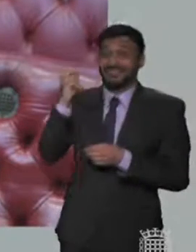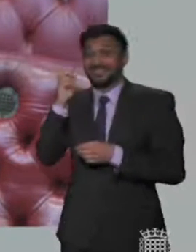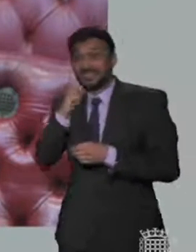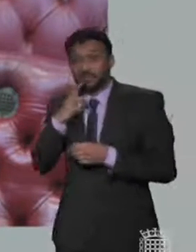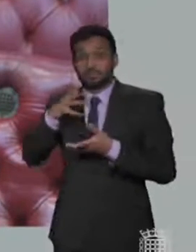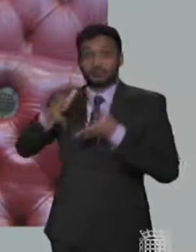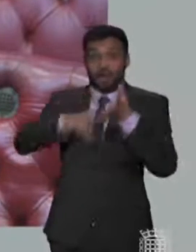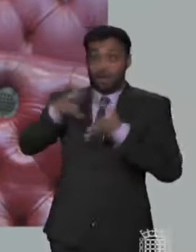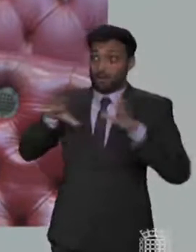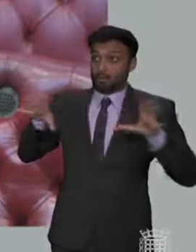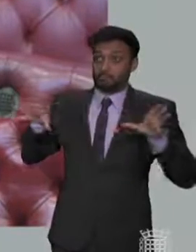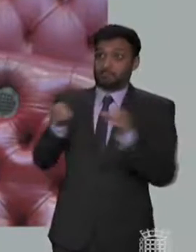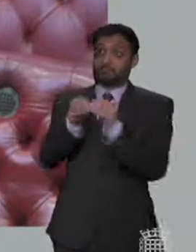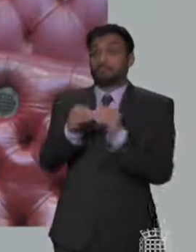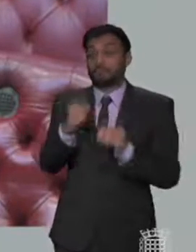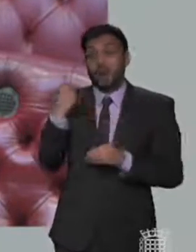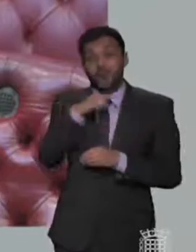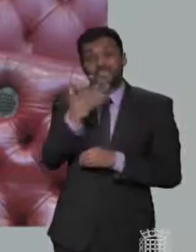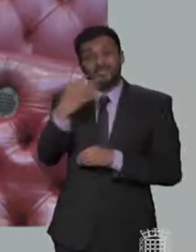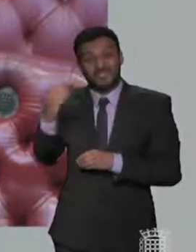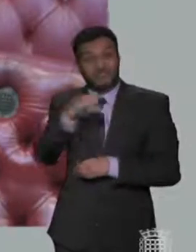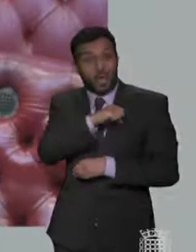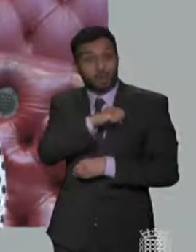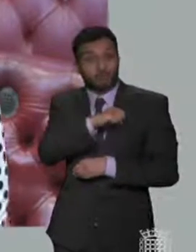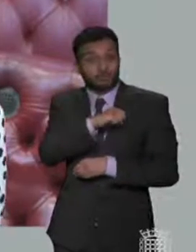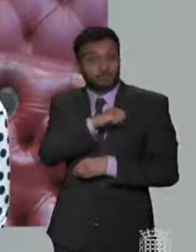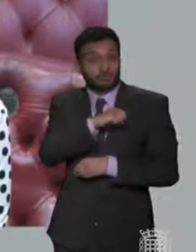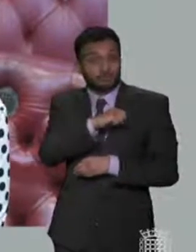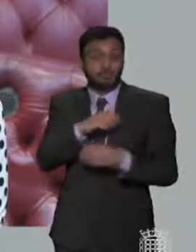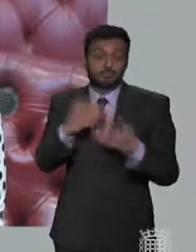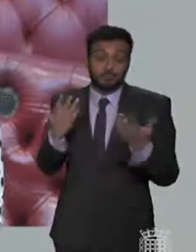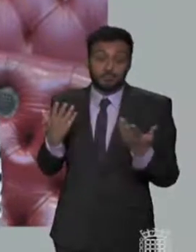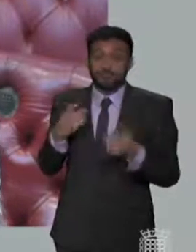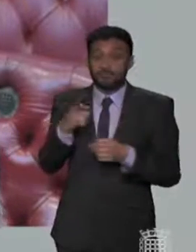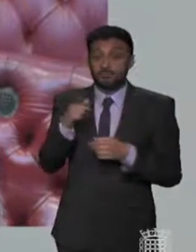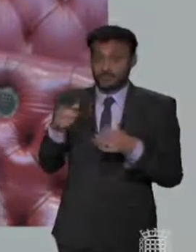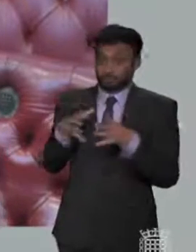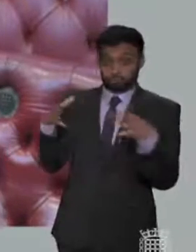but the fact is deaf people do still do not still have access to the same public